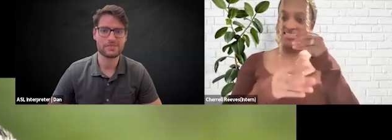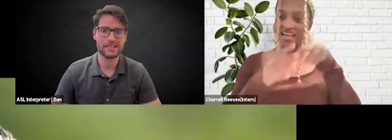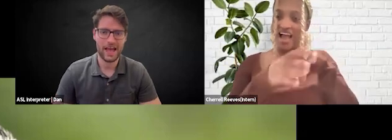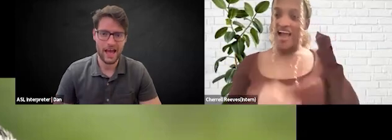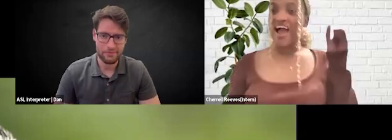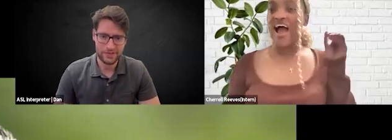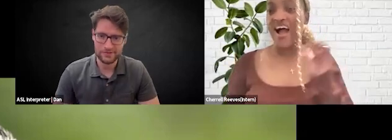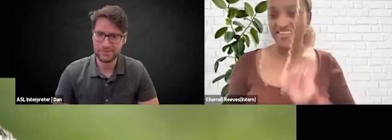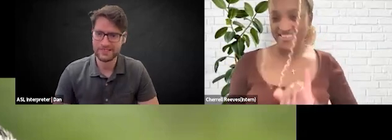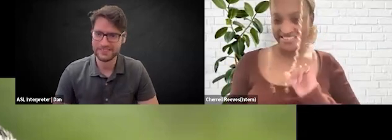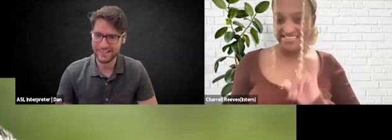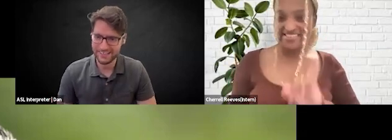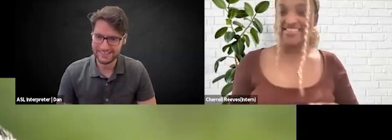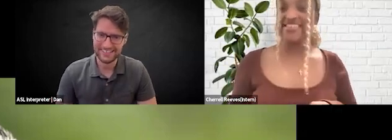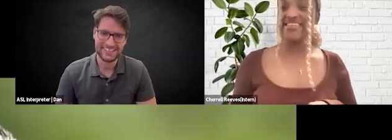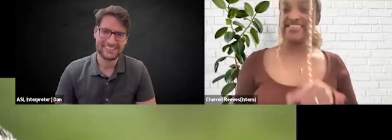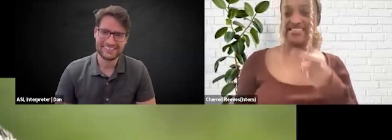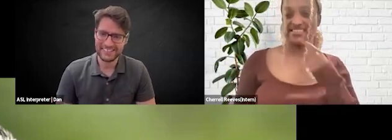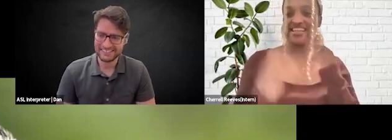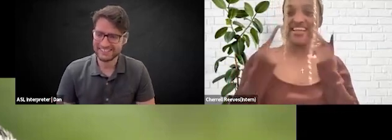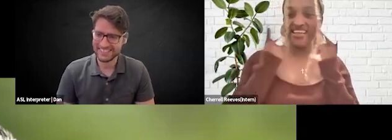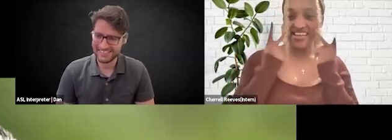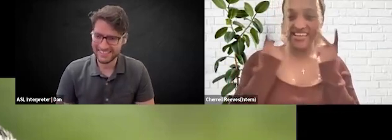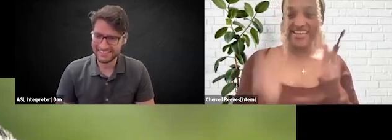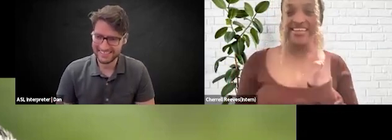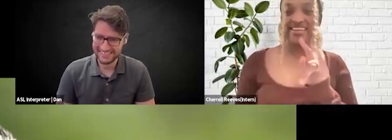I'm seeing Happy from "Inside Out." Yes, yes, yes.